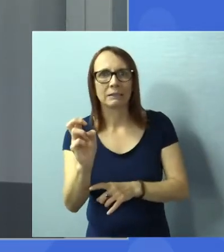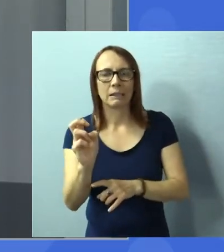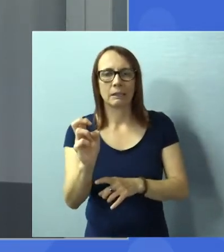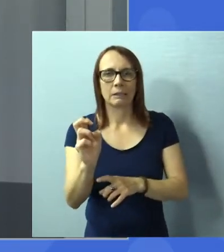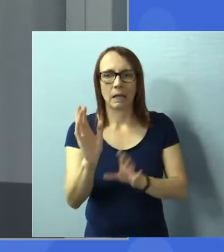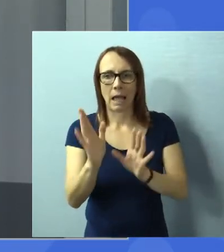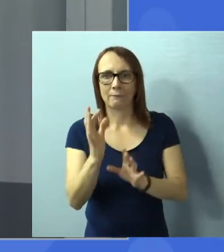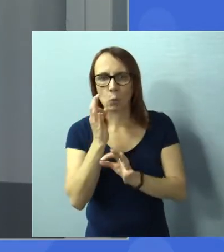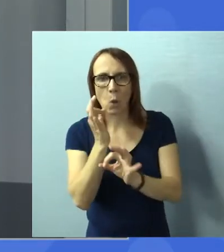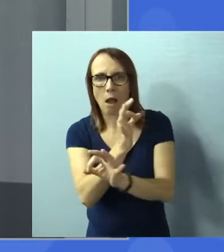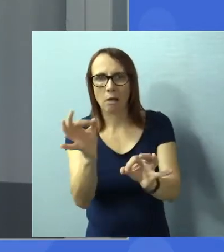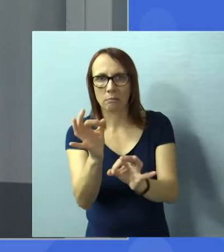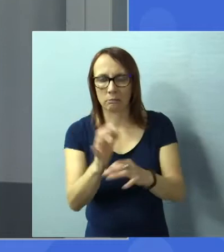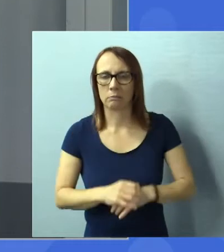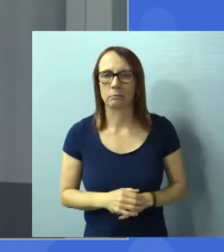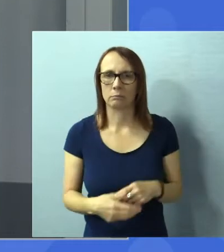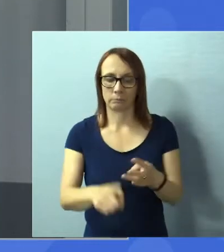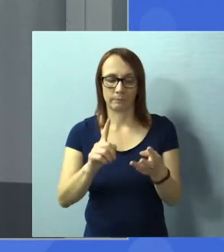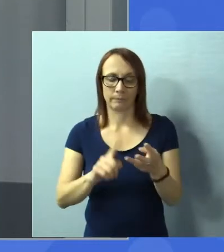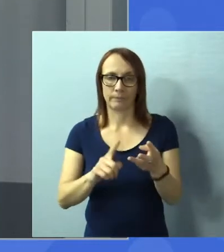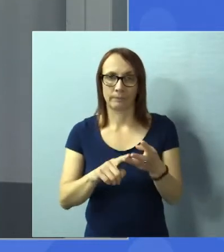and then thought that there is a democratic mandate in terms of